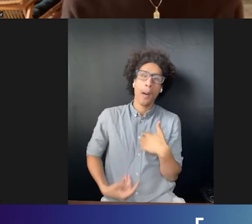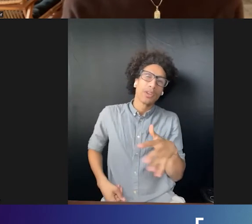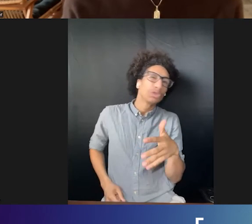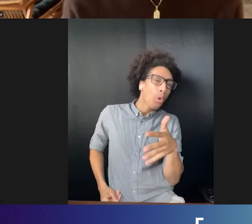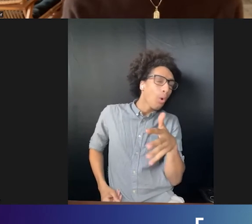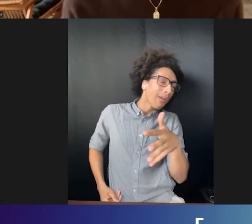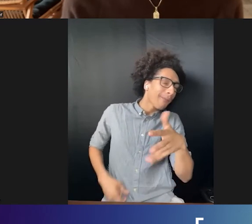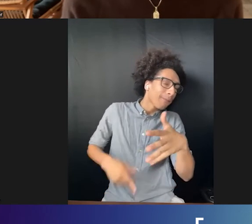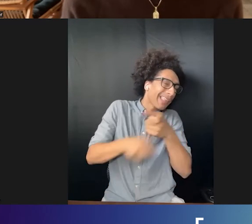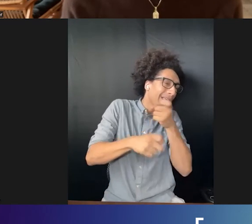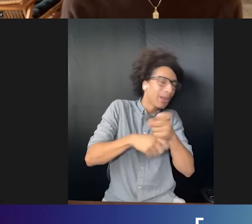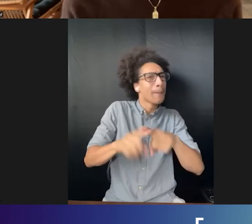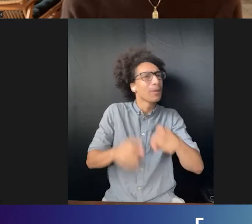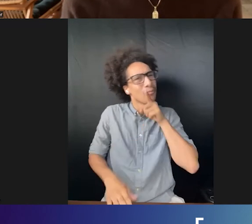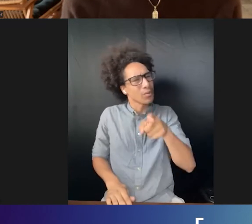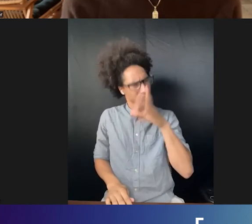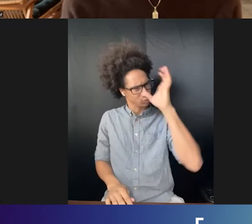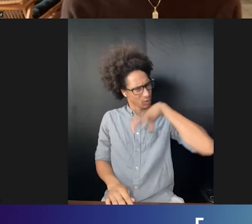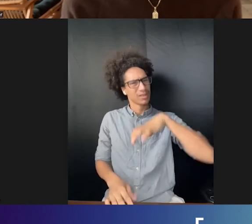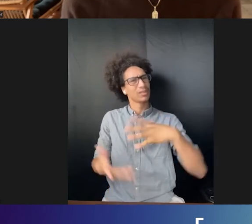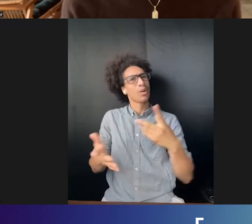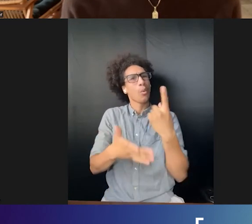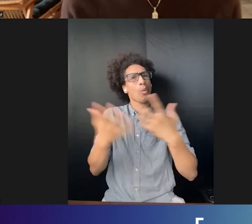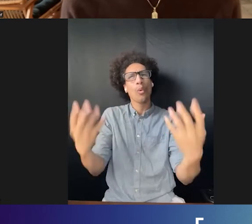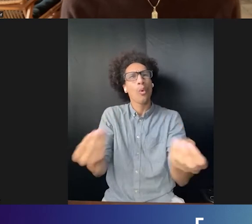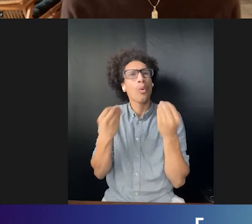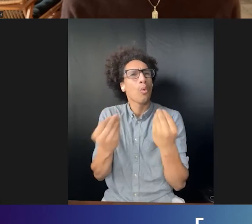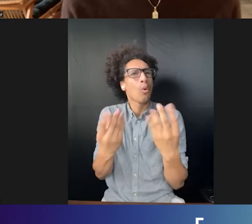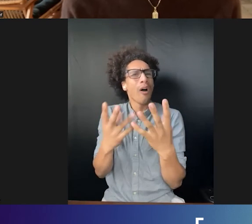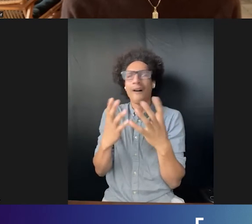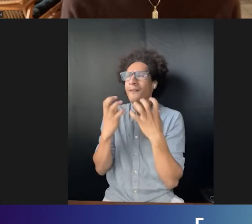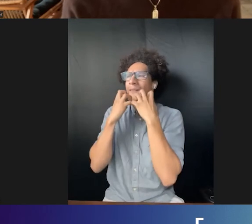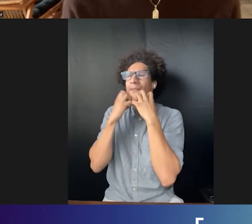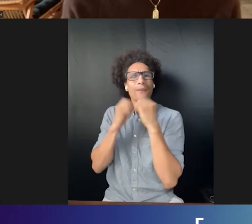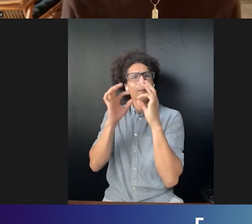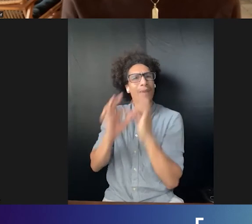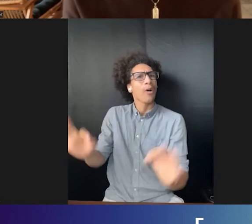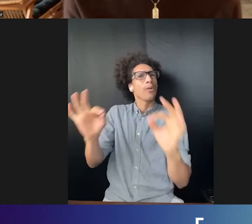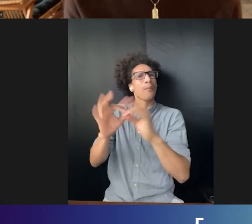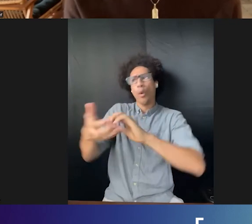Like what a what a valuable relationship and the thing that they're making the most critical decisions